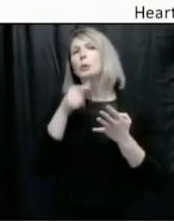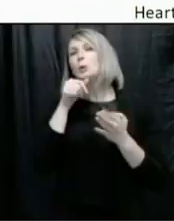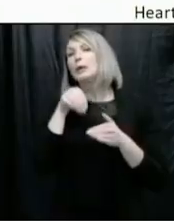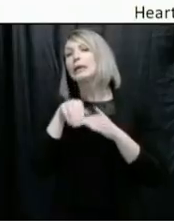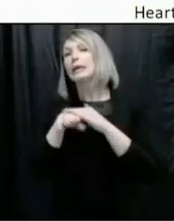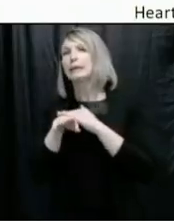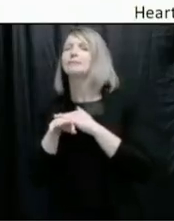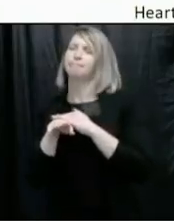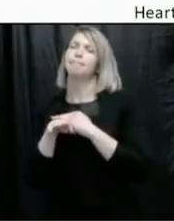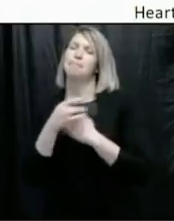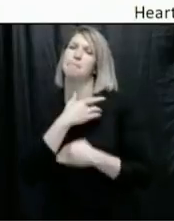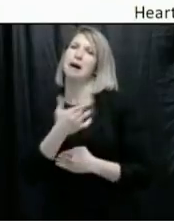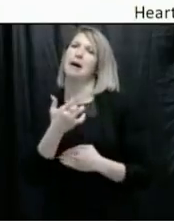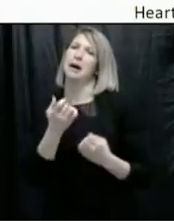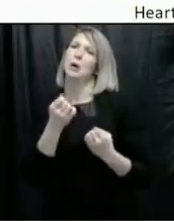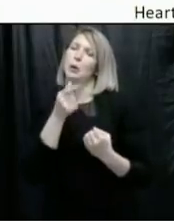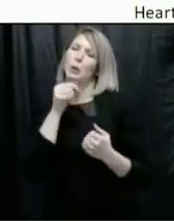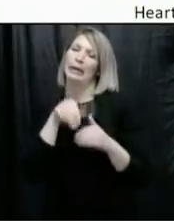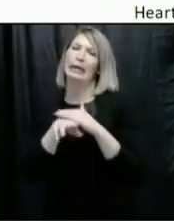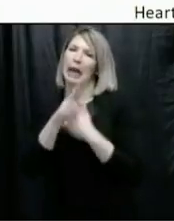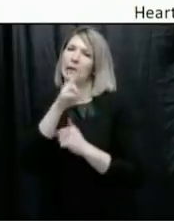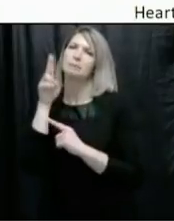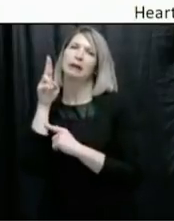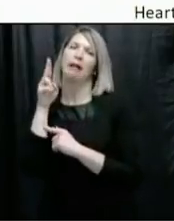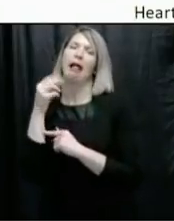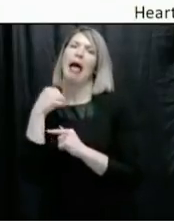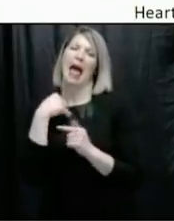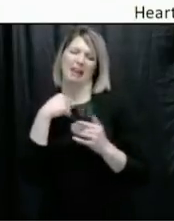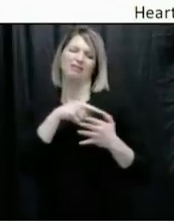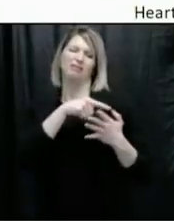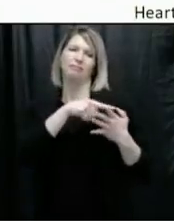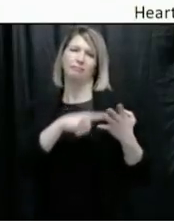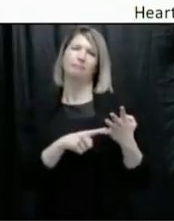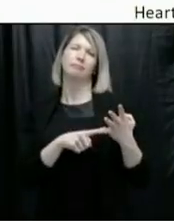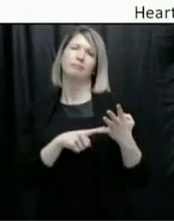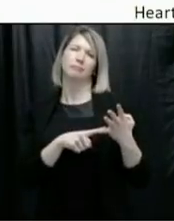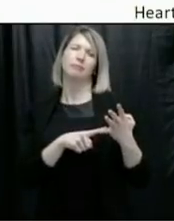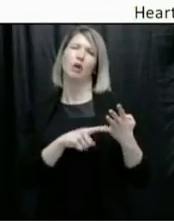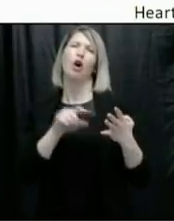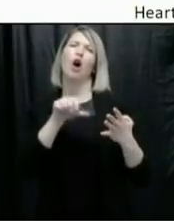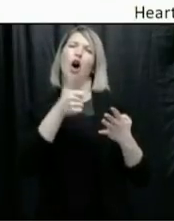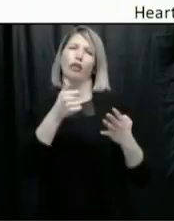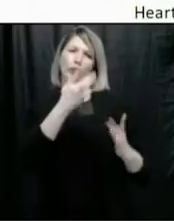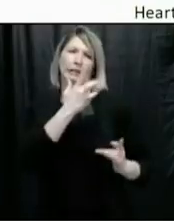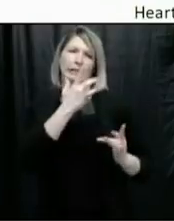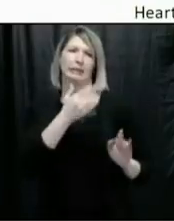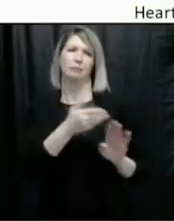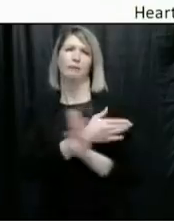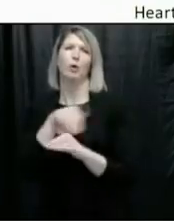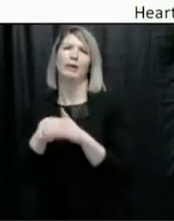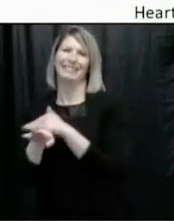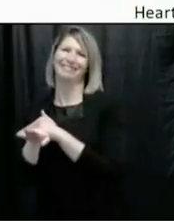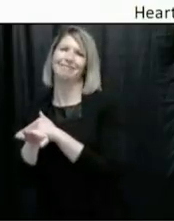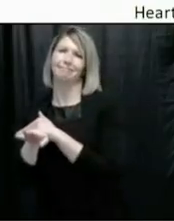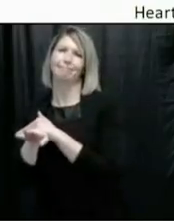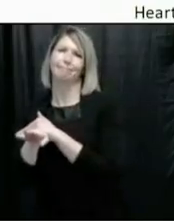TO THE I.C.U. OR COMING INTO HOSPITALS, HAVE MANY MORE OF